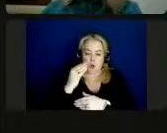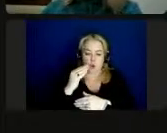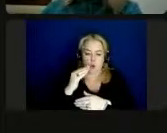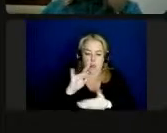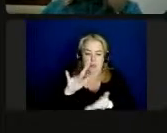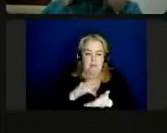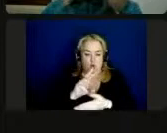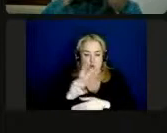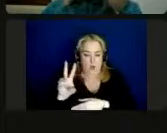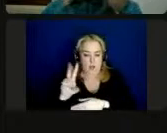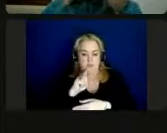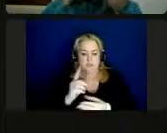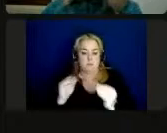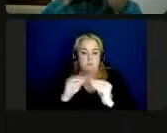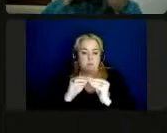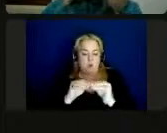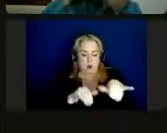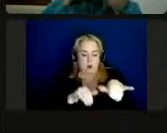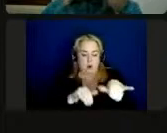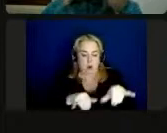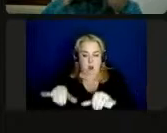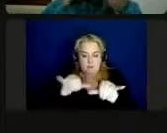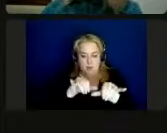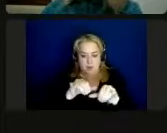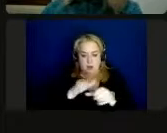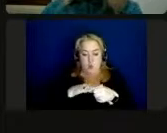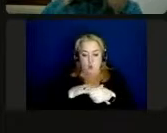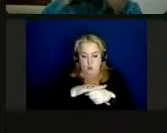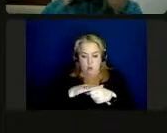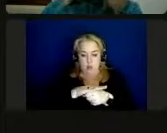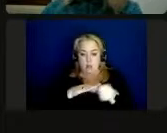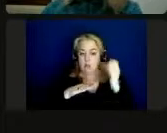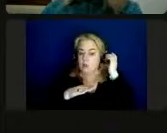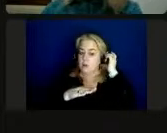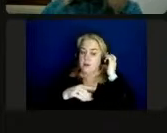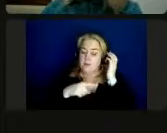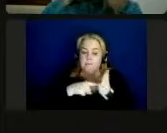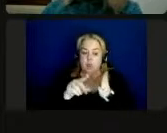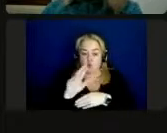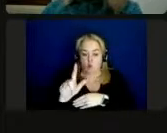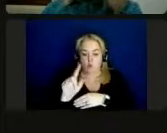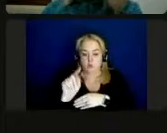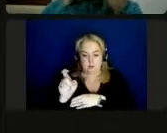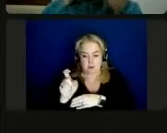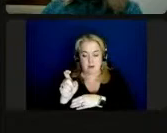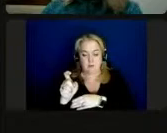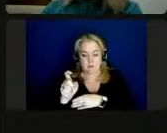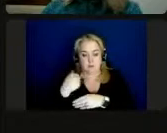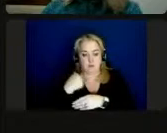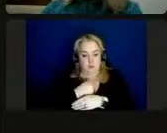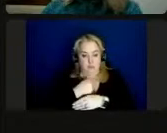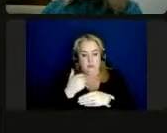DISASTER WAITING TO HAPPEN. YOU KNOW, IT'S STILL EARLY